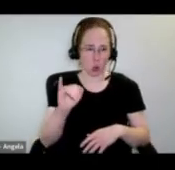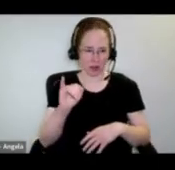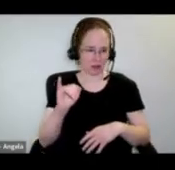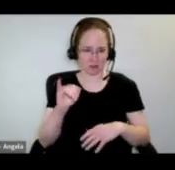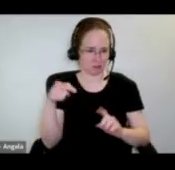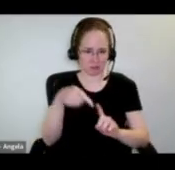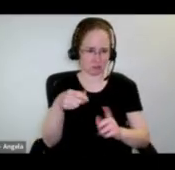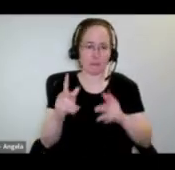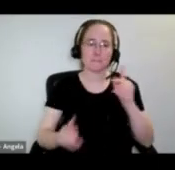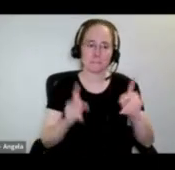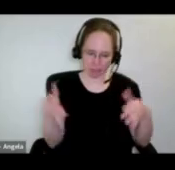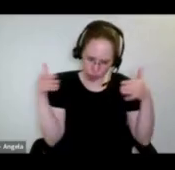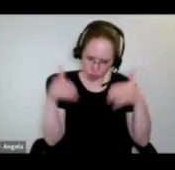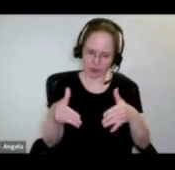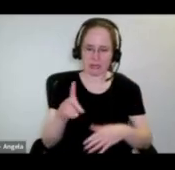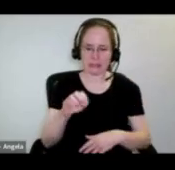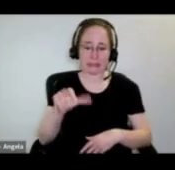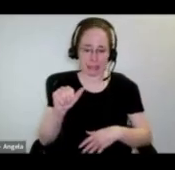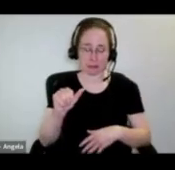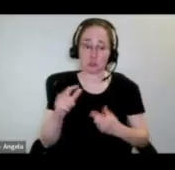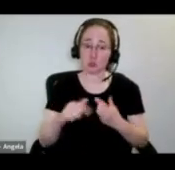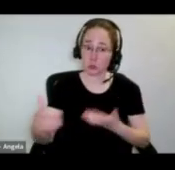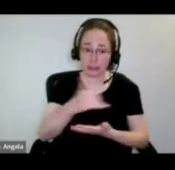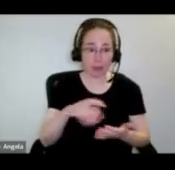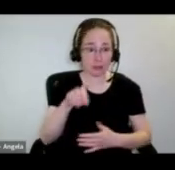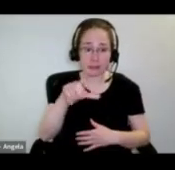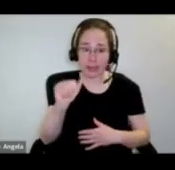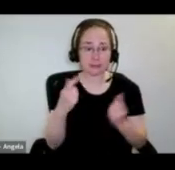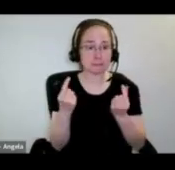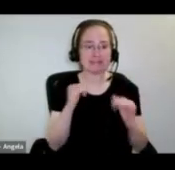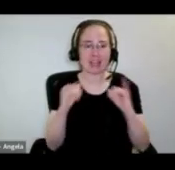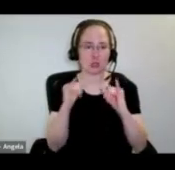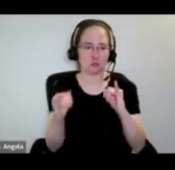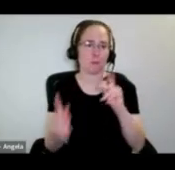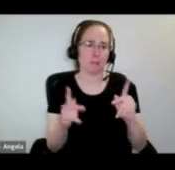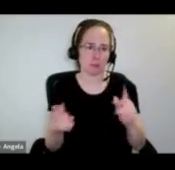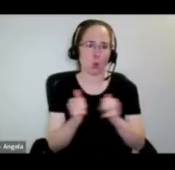Rosa Plasencia: So, at the foundation of National Core Indicators is really our people-driven data.